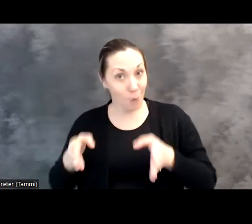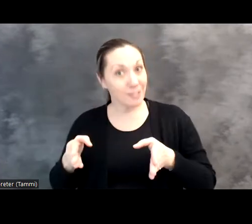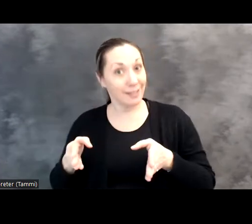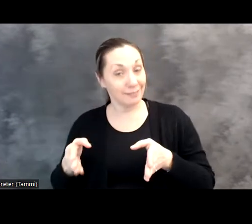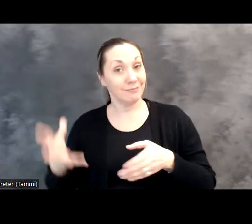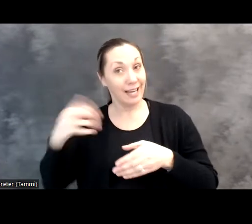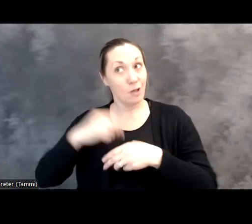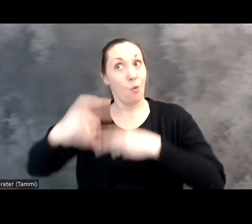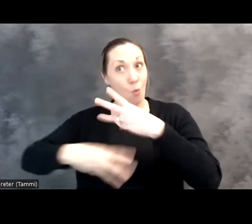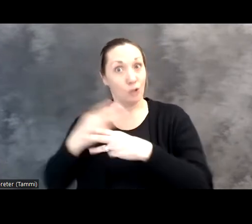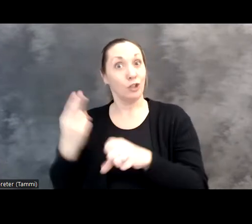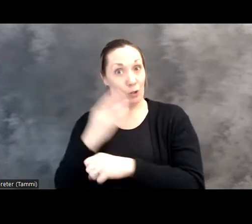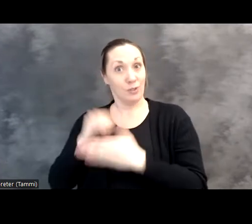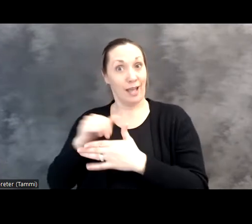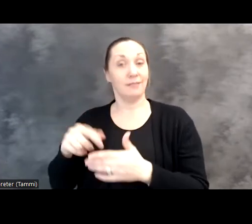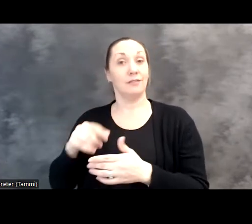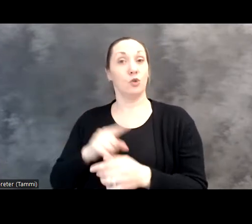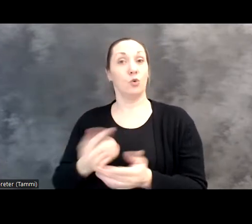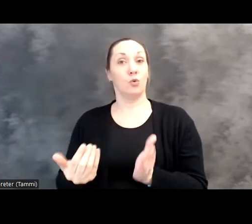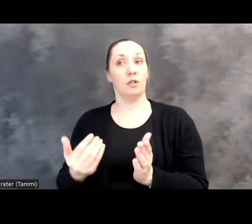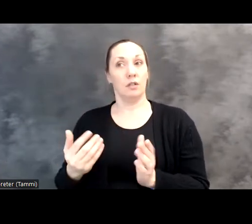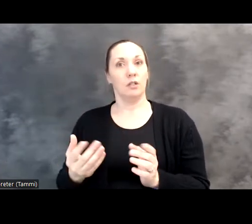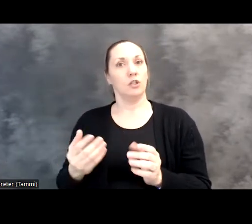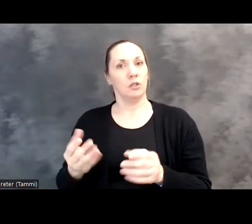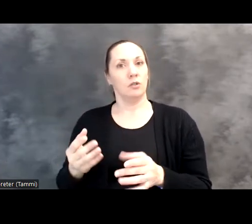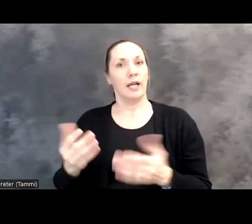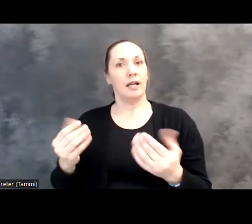brain computer interface and I was the first person in the world to use